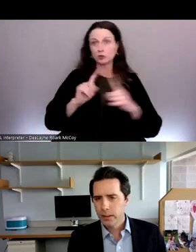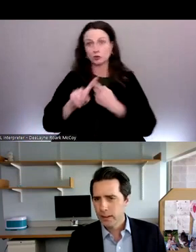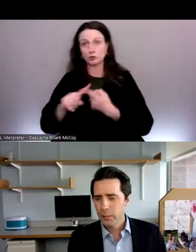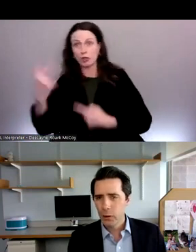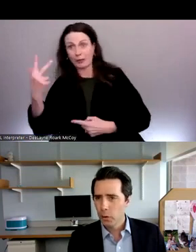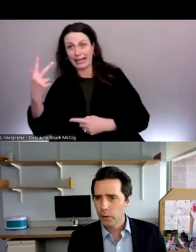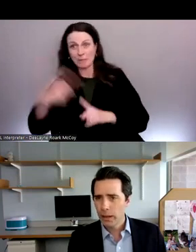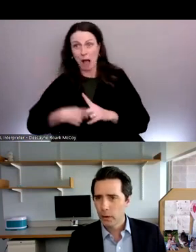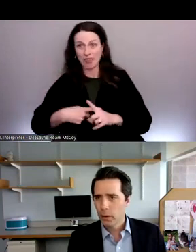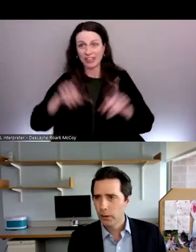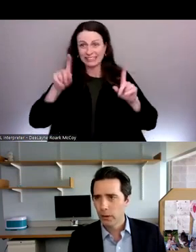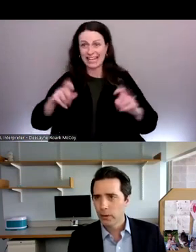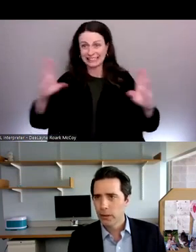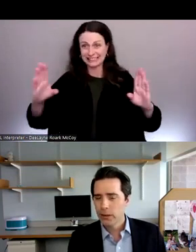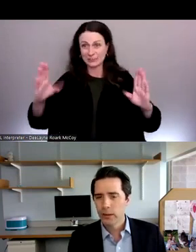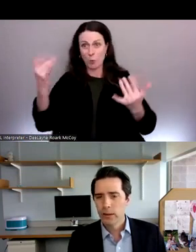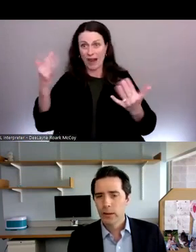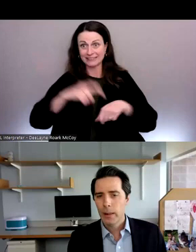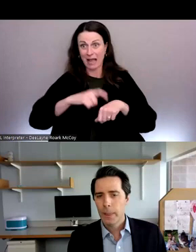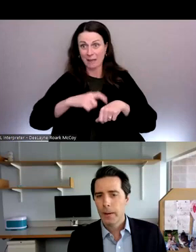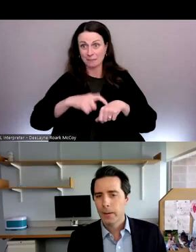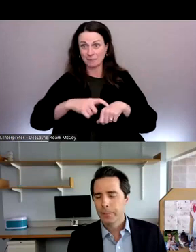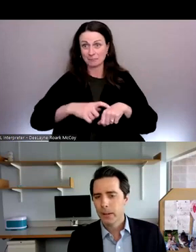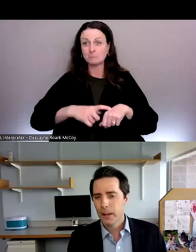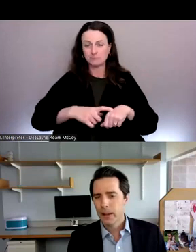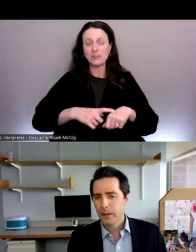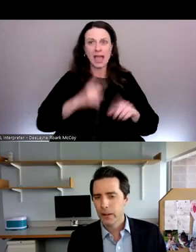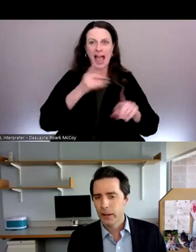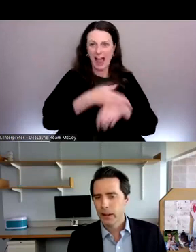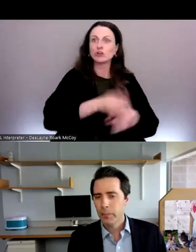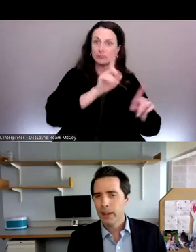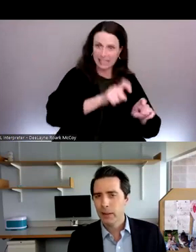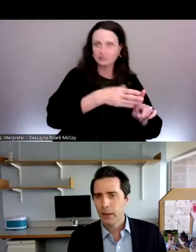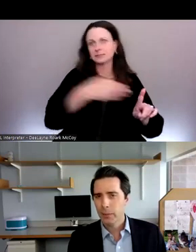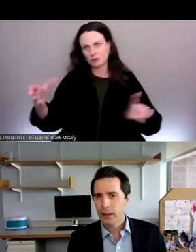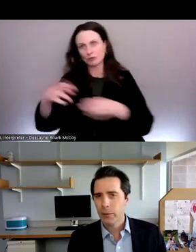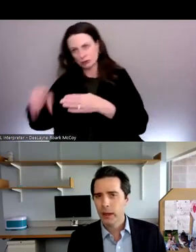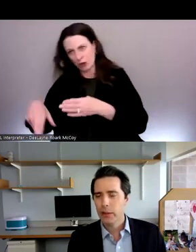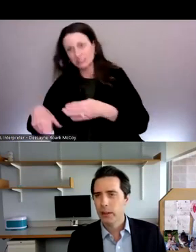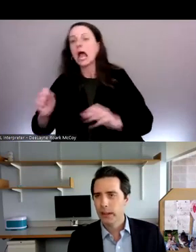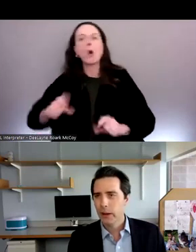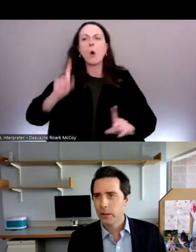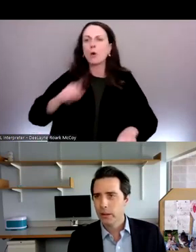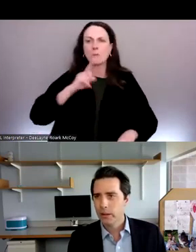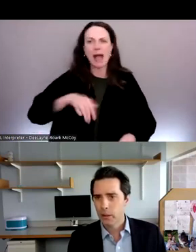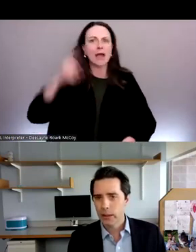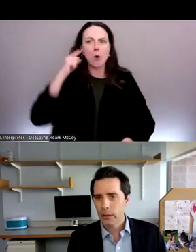this can be ordered by an otolaryngologist um and the many of these companies